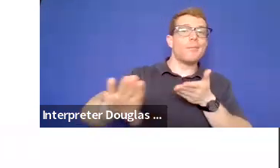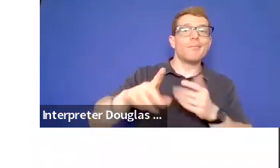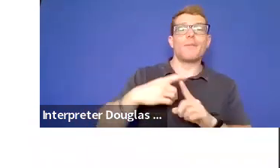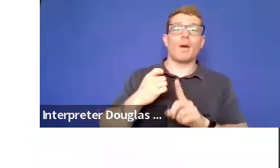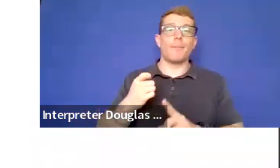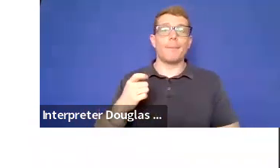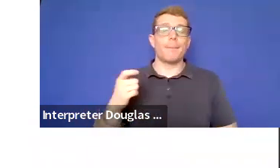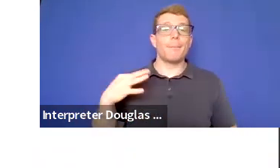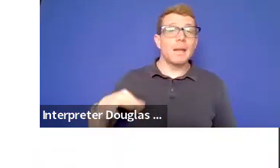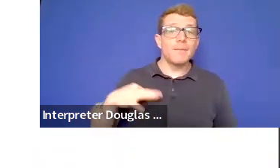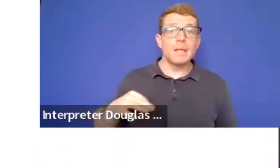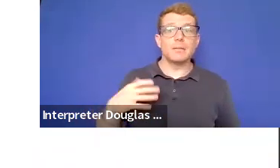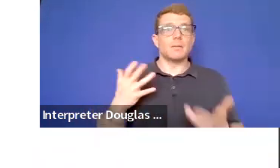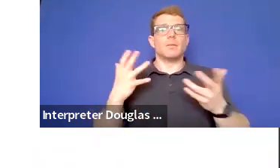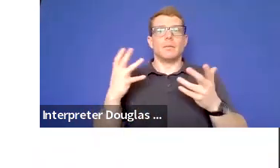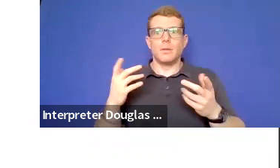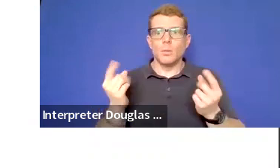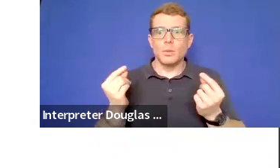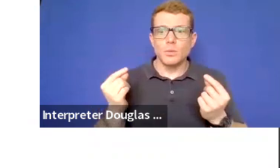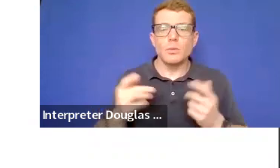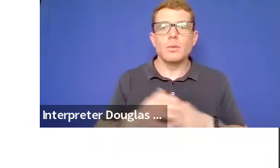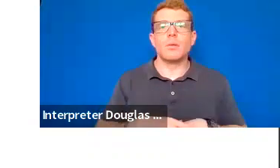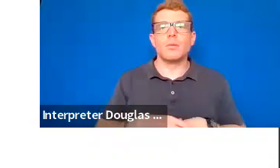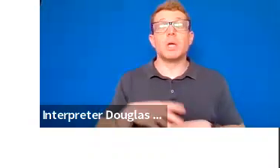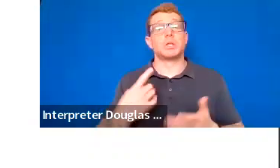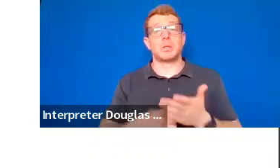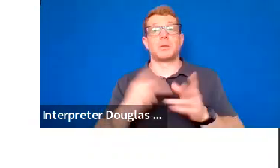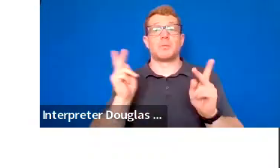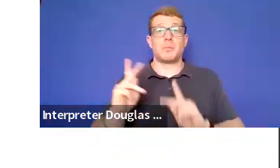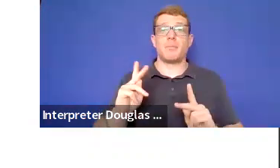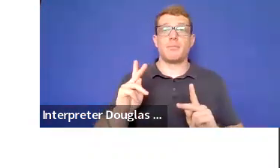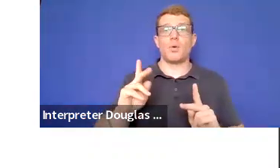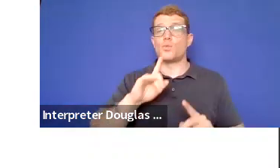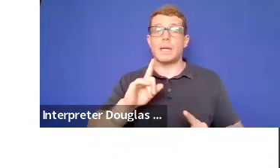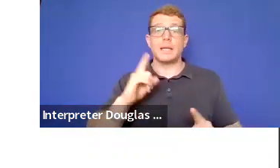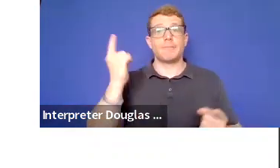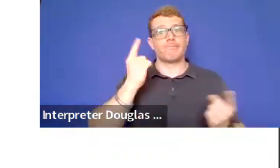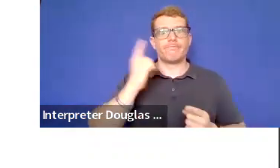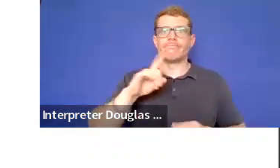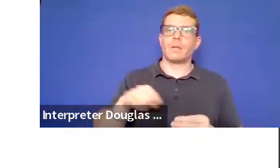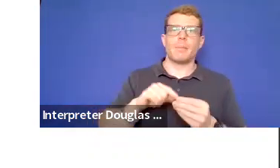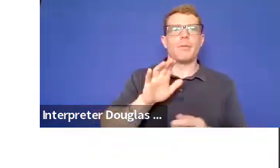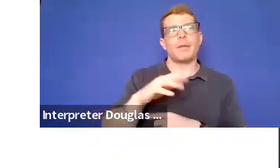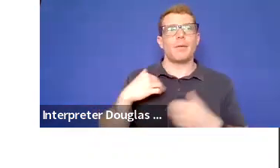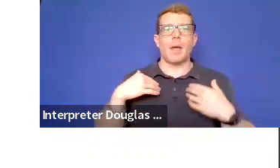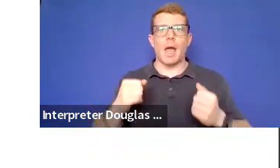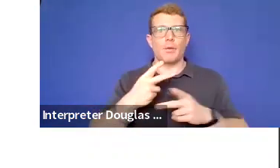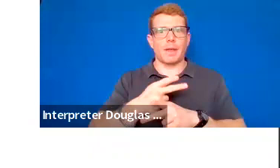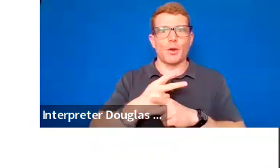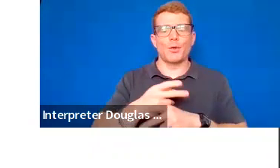And sometimes too little more worried about their health care than necessarily the cash benefits.